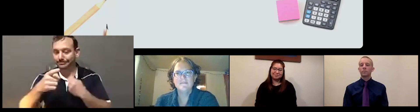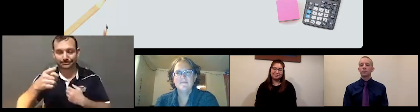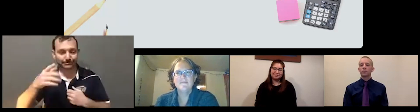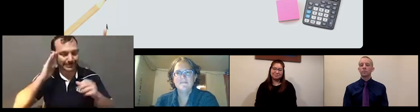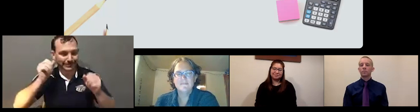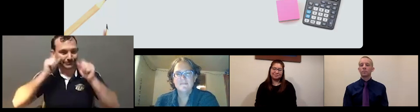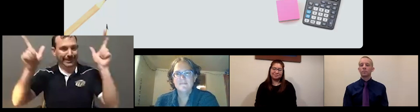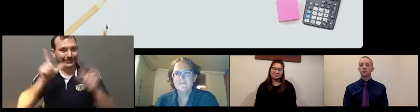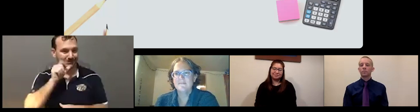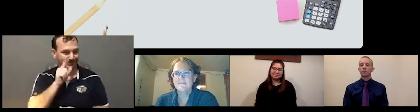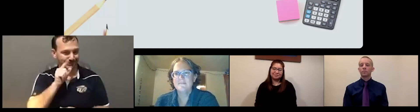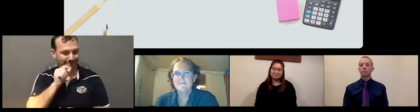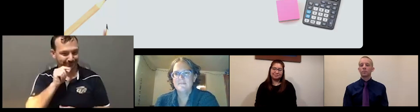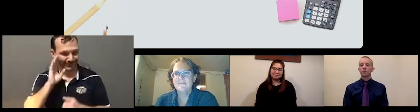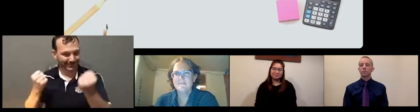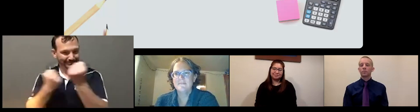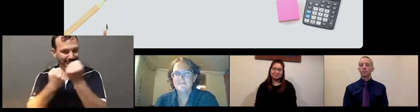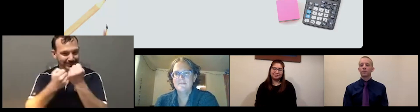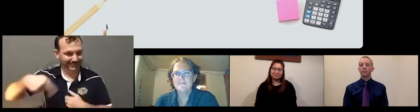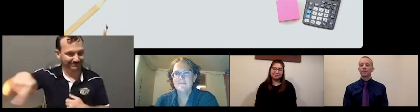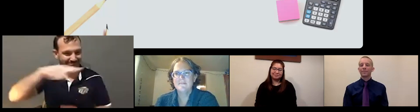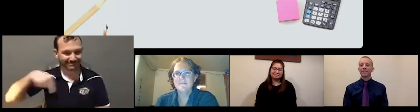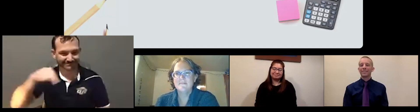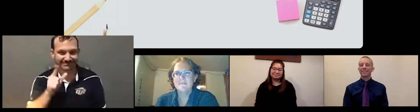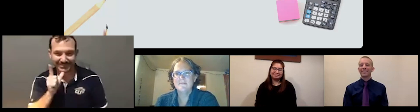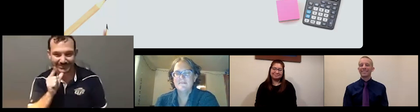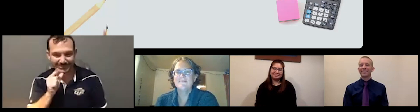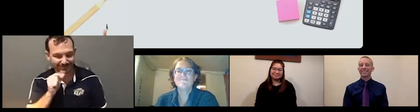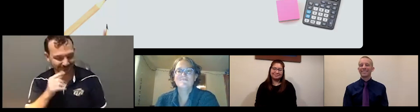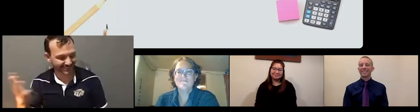You could be surprised who you get support from.